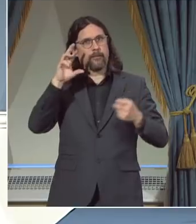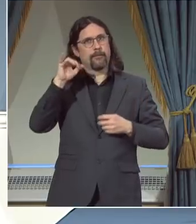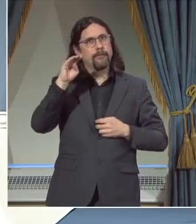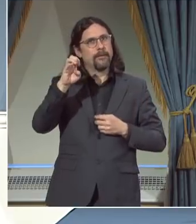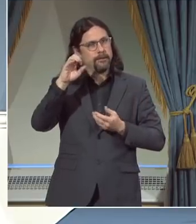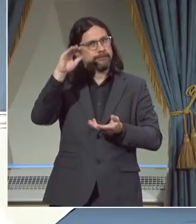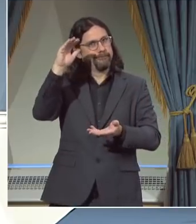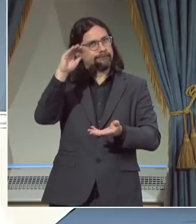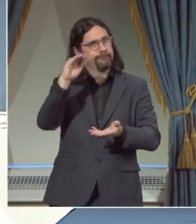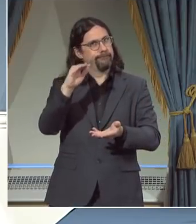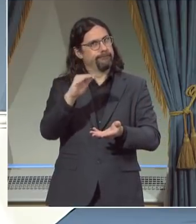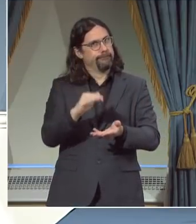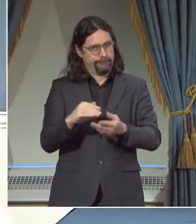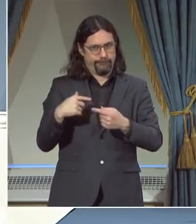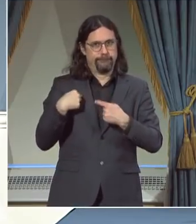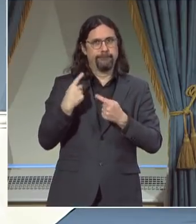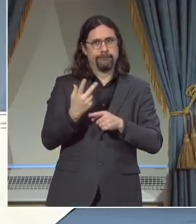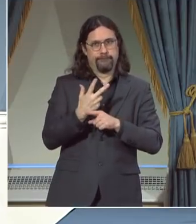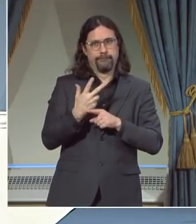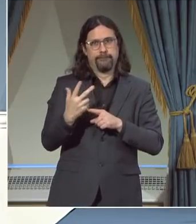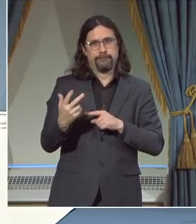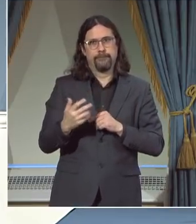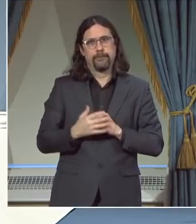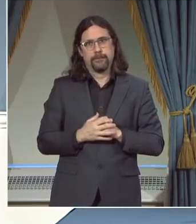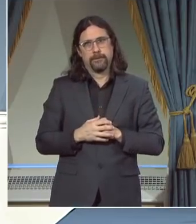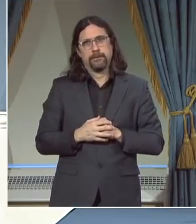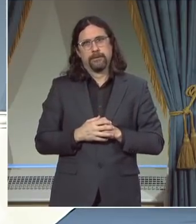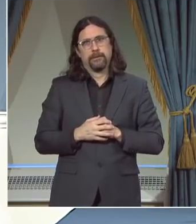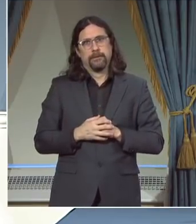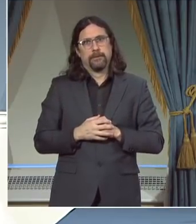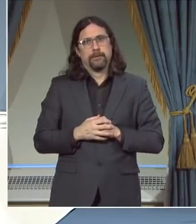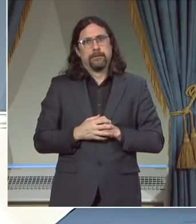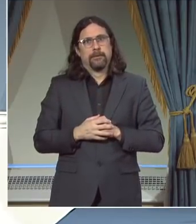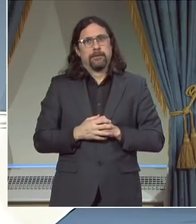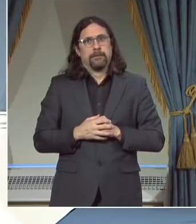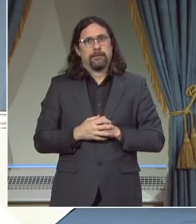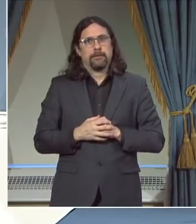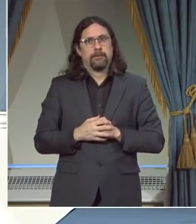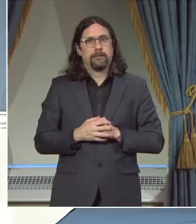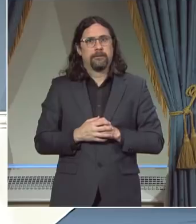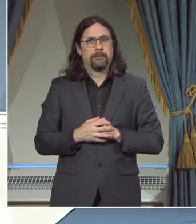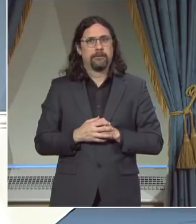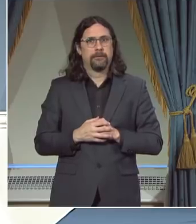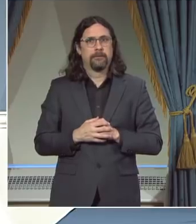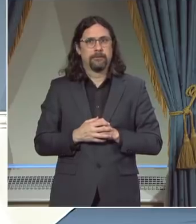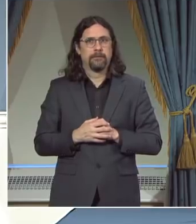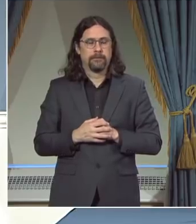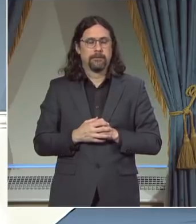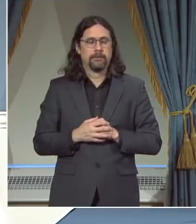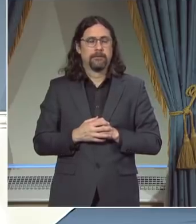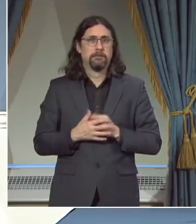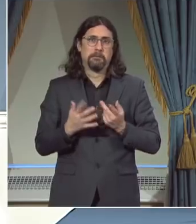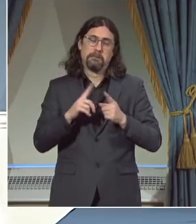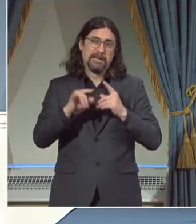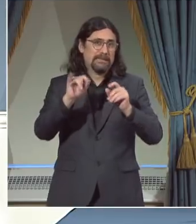ABTOU SINO ME PTYEOFS CRIMES, PARTICULARLY DOMESTIC VIOLENCE IS, S IIT OCCURRING AND THERE'S A LACK OF REPORTING?